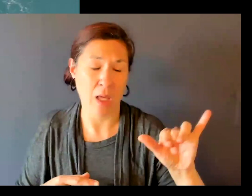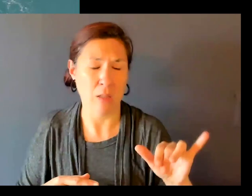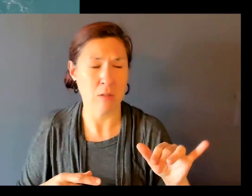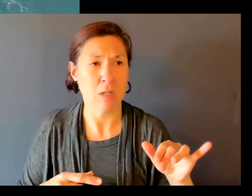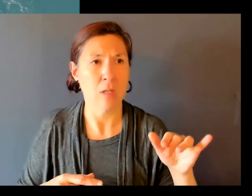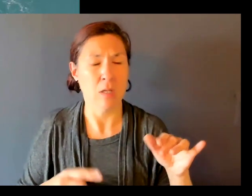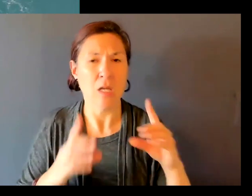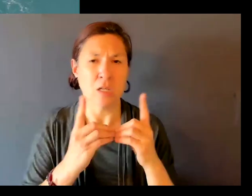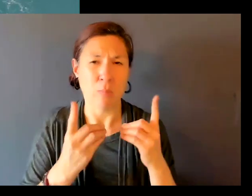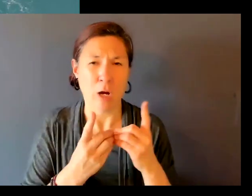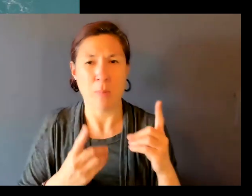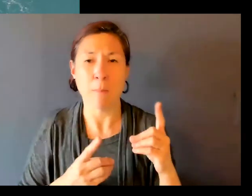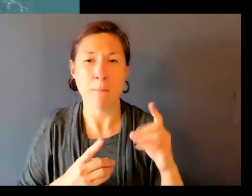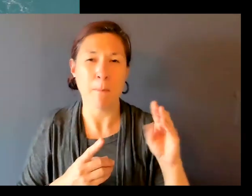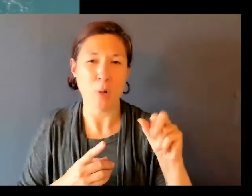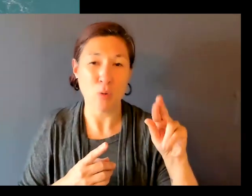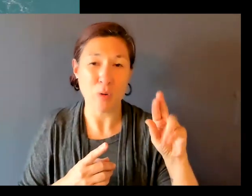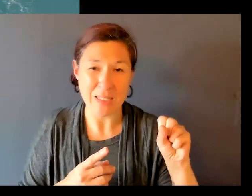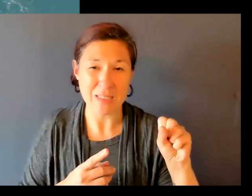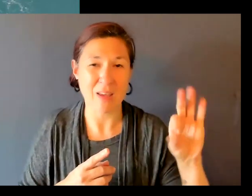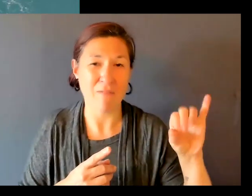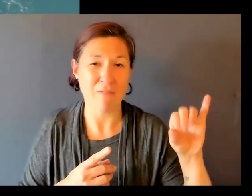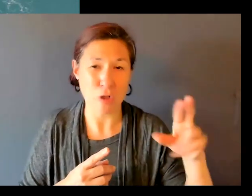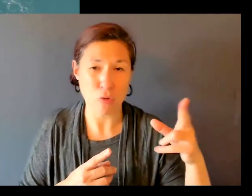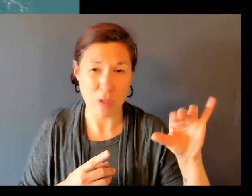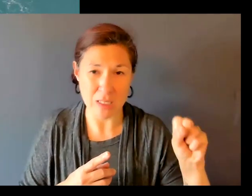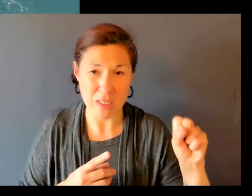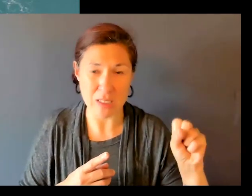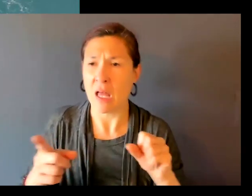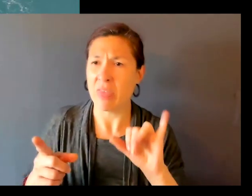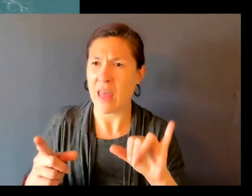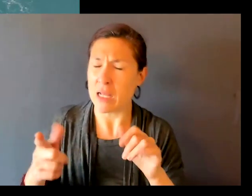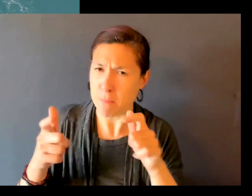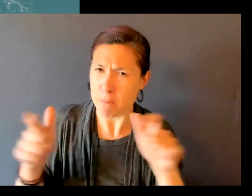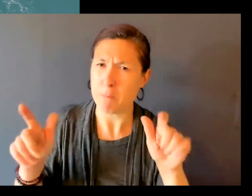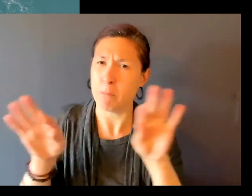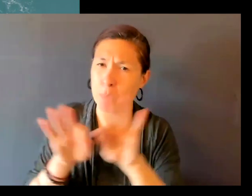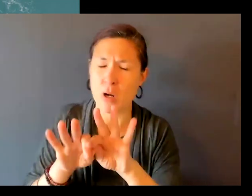So, I think it would be really cool if somebody could put together perhaps a study panel on this to research some ways to come up with alternatives to the flush water toilets. : Thank you.